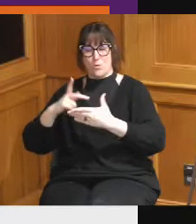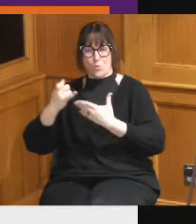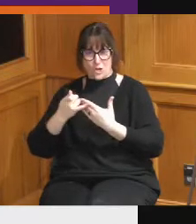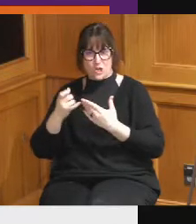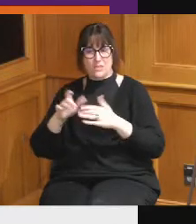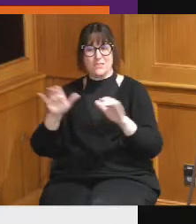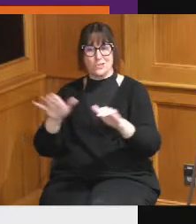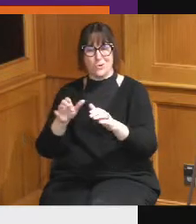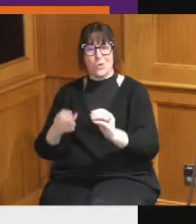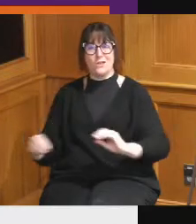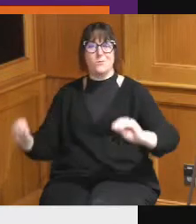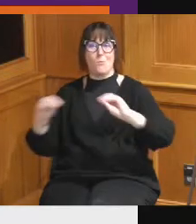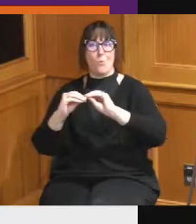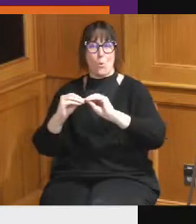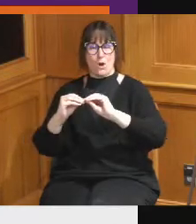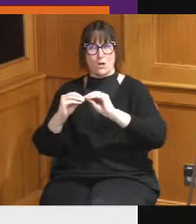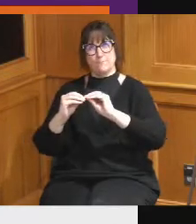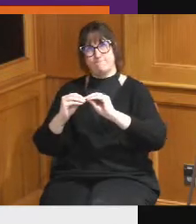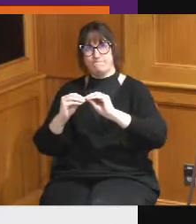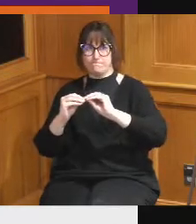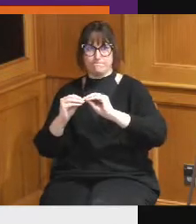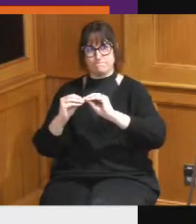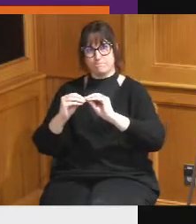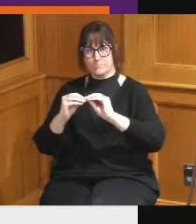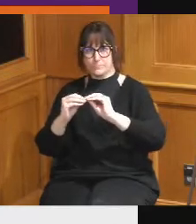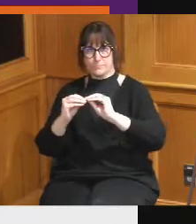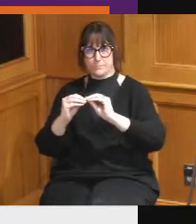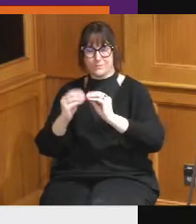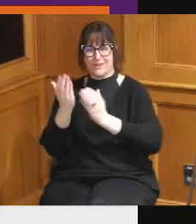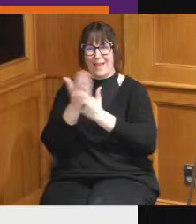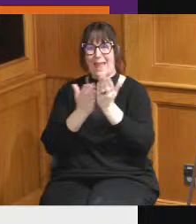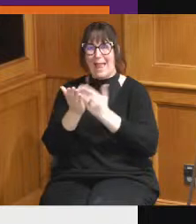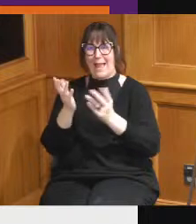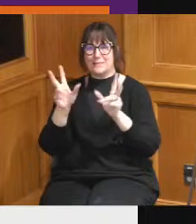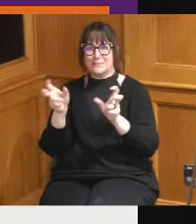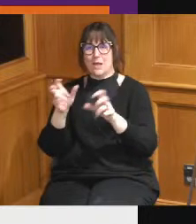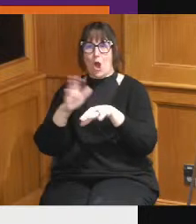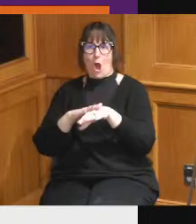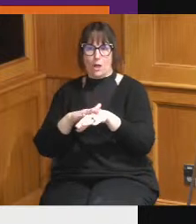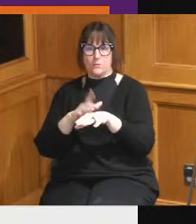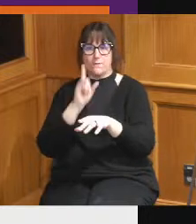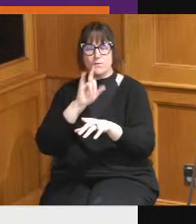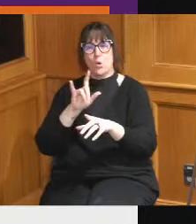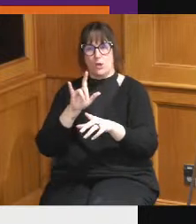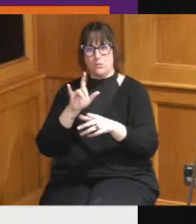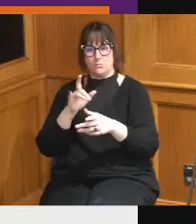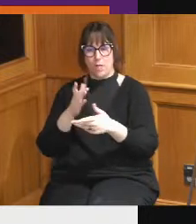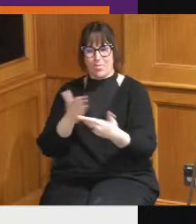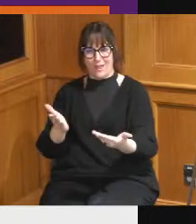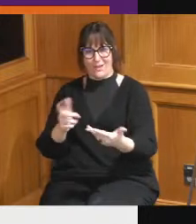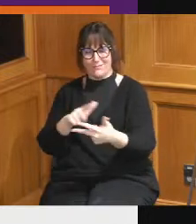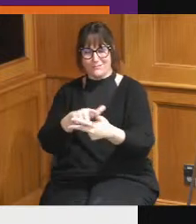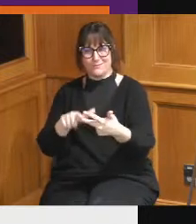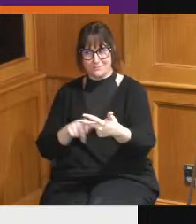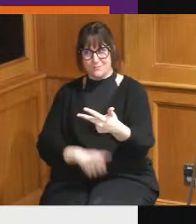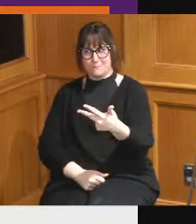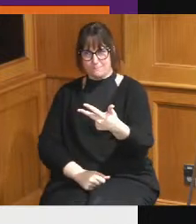much more longer more robust process than with the sort of traditional development projects so